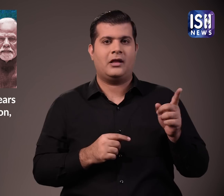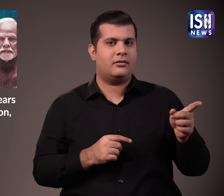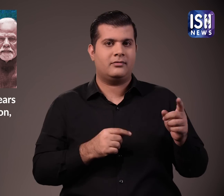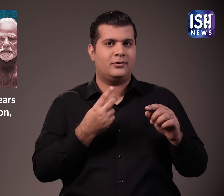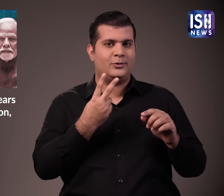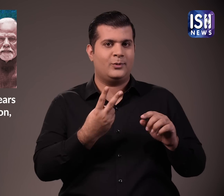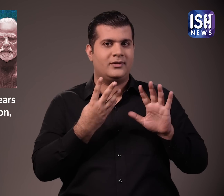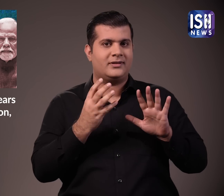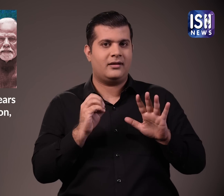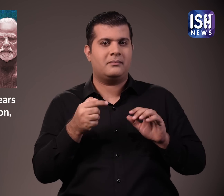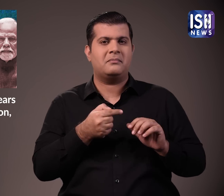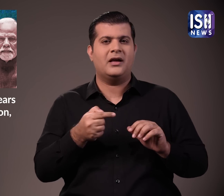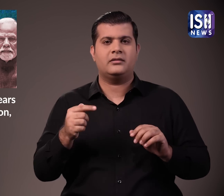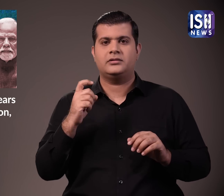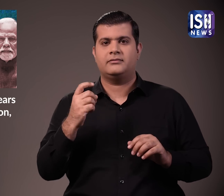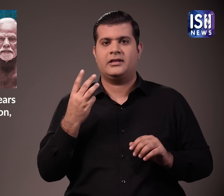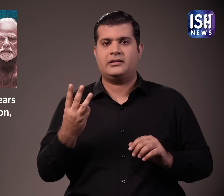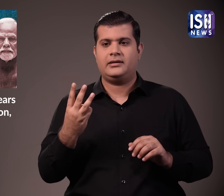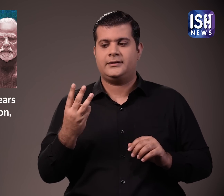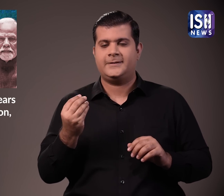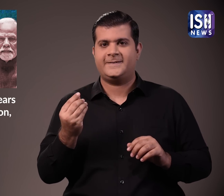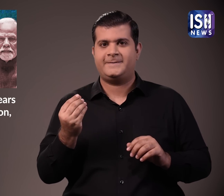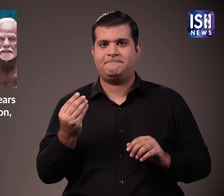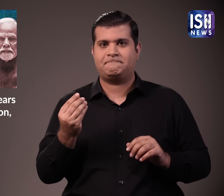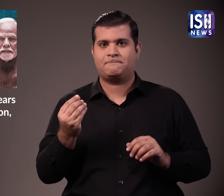But it has only 290 seats. They are short by 73 seats.